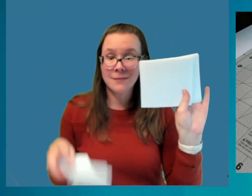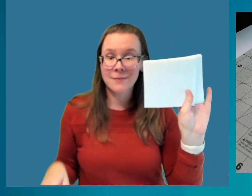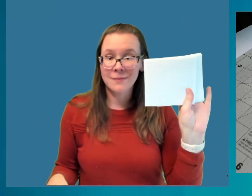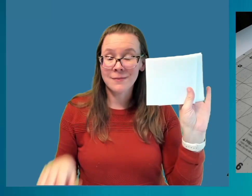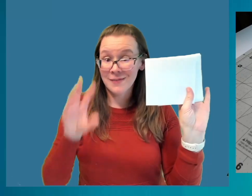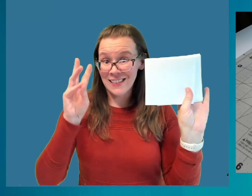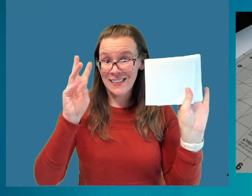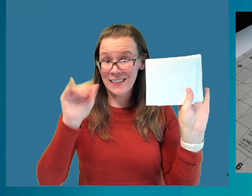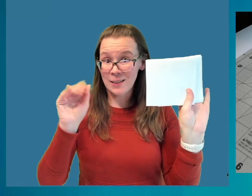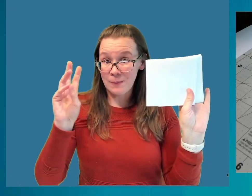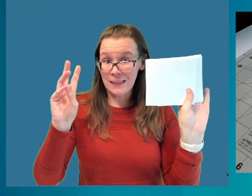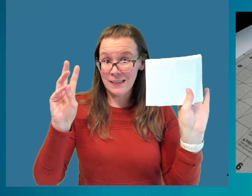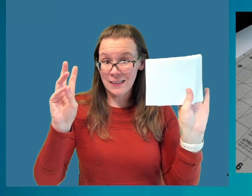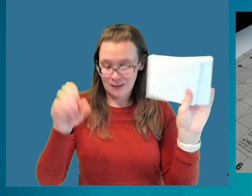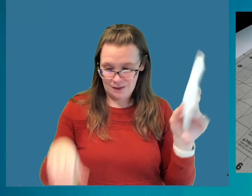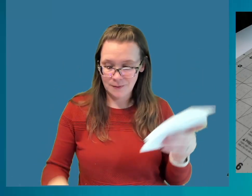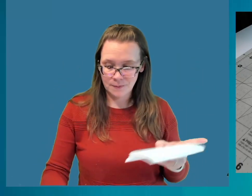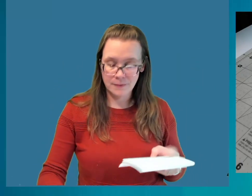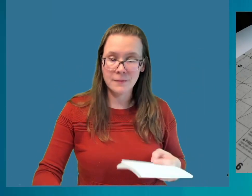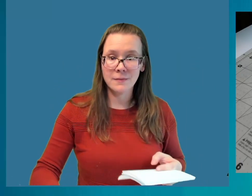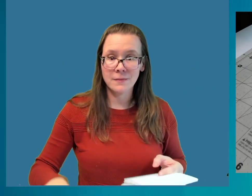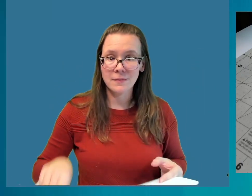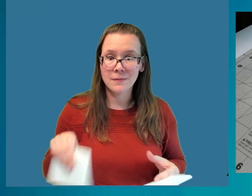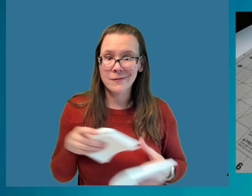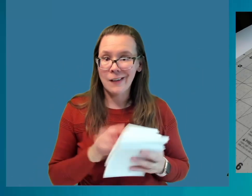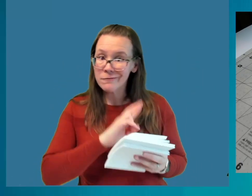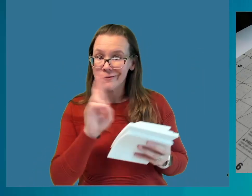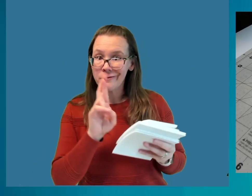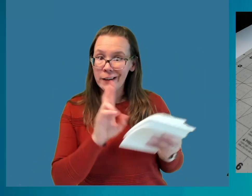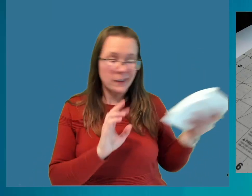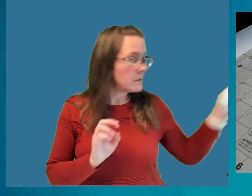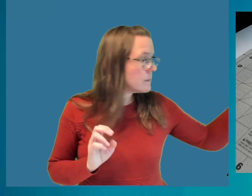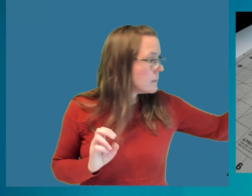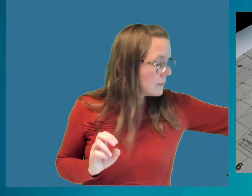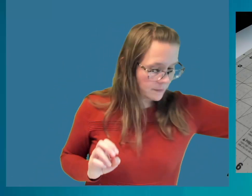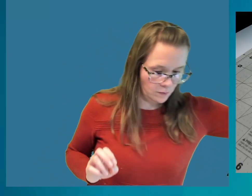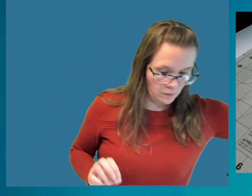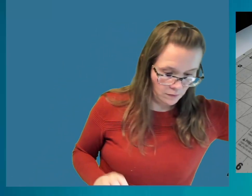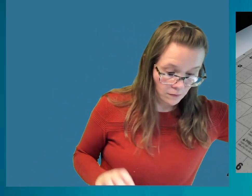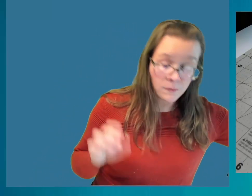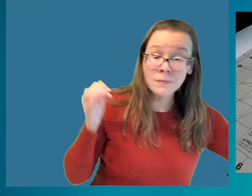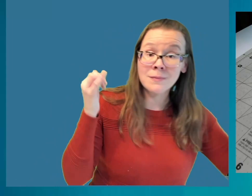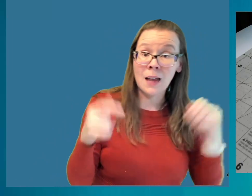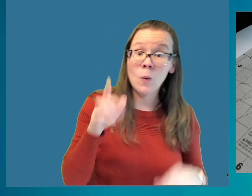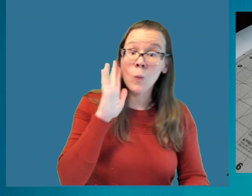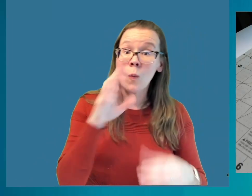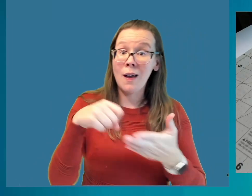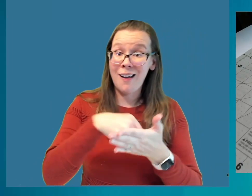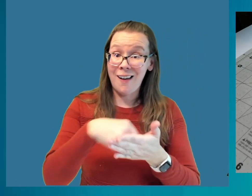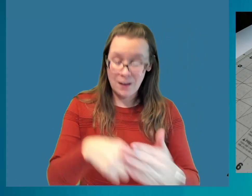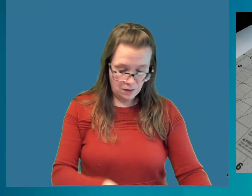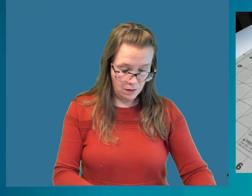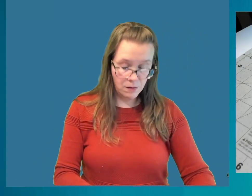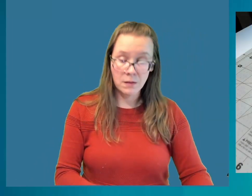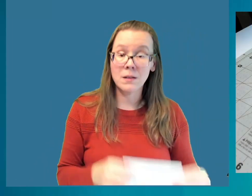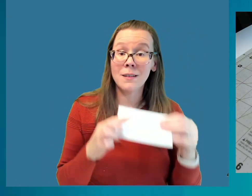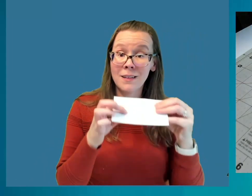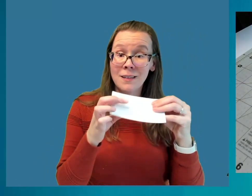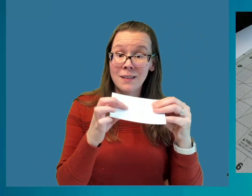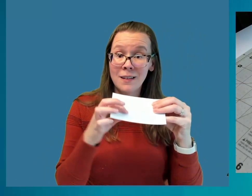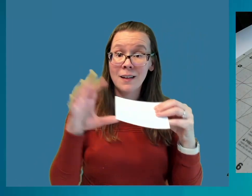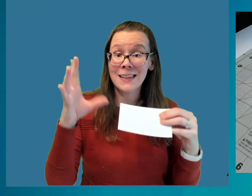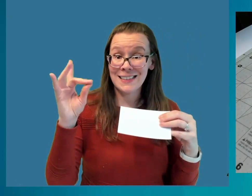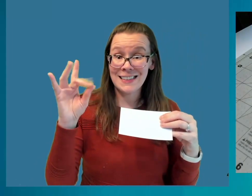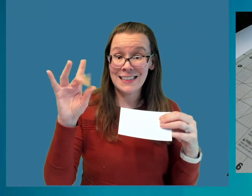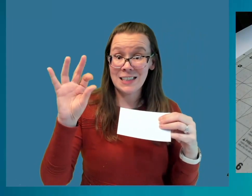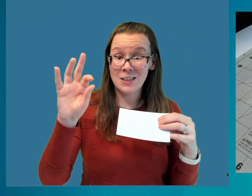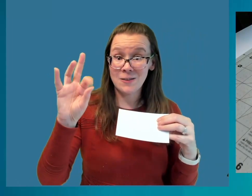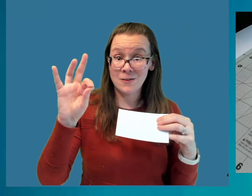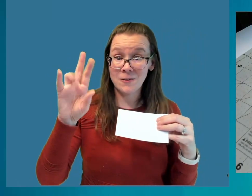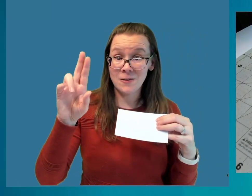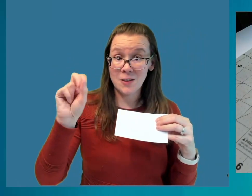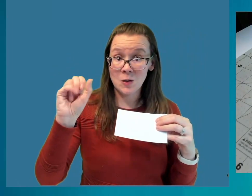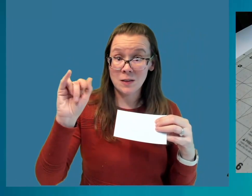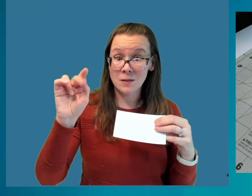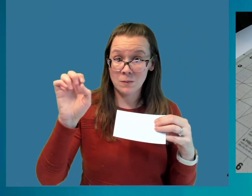So these are the 4x6 and then I'll have another strip that is the 6x6.